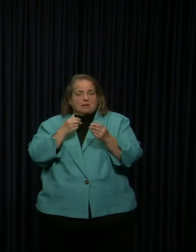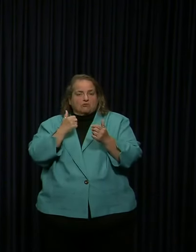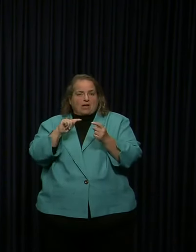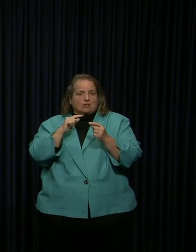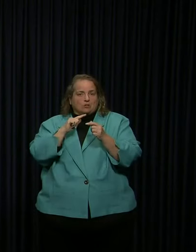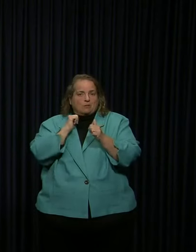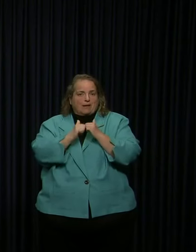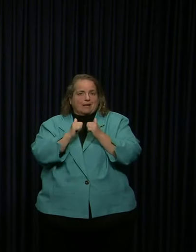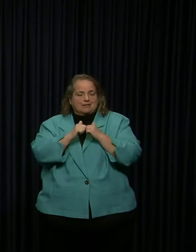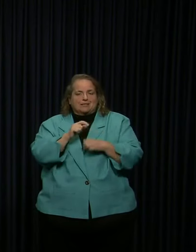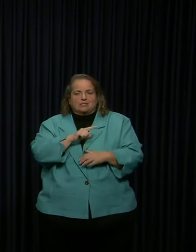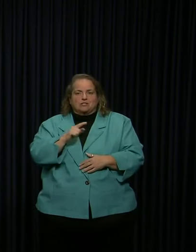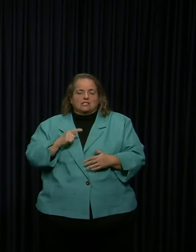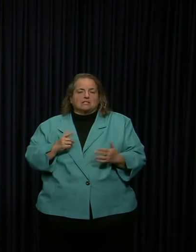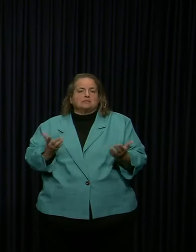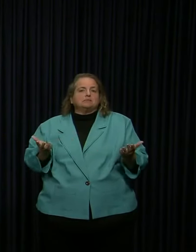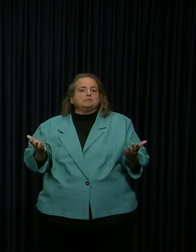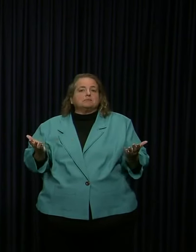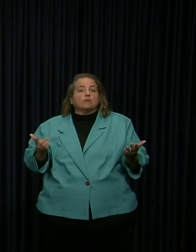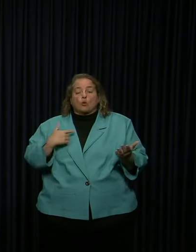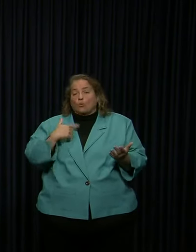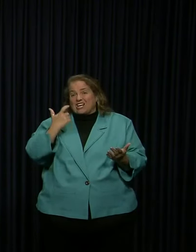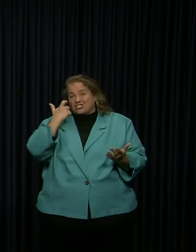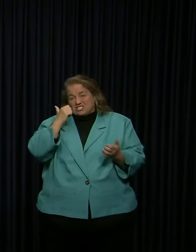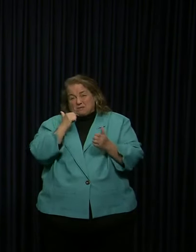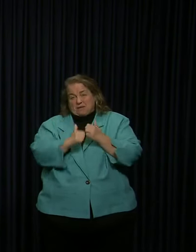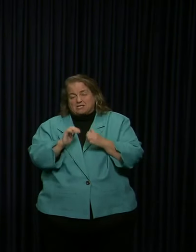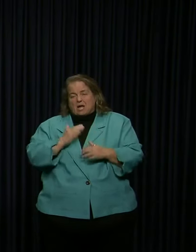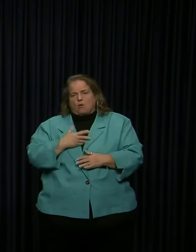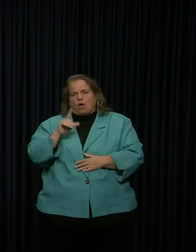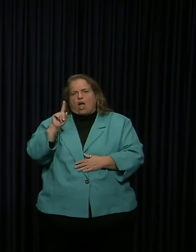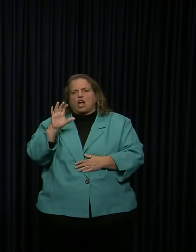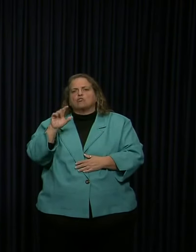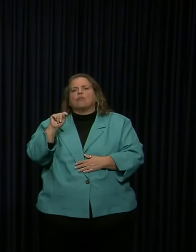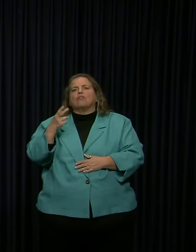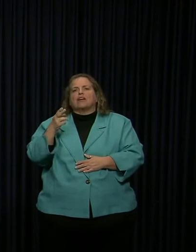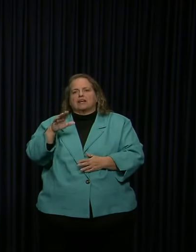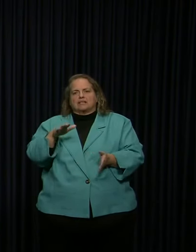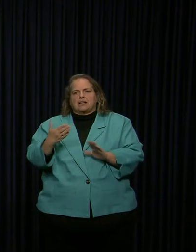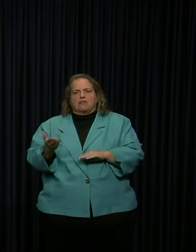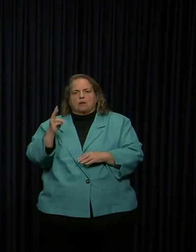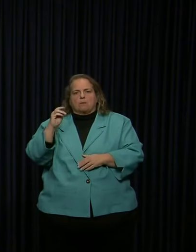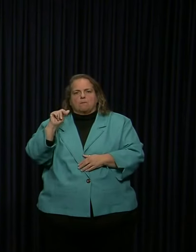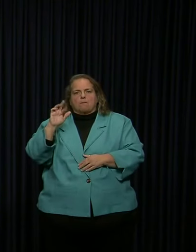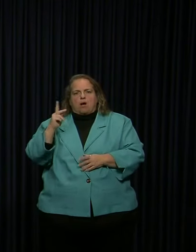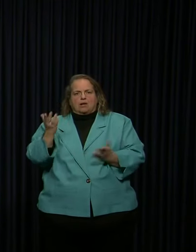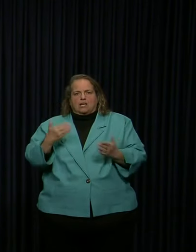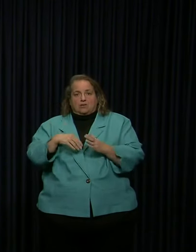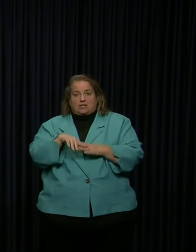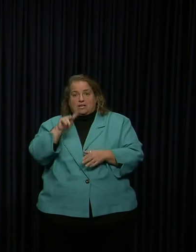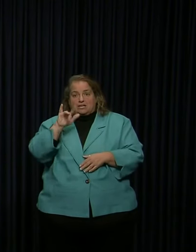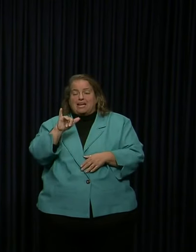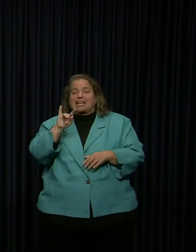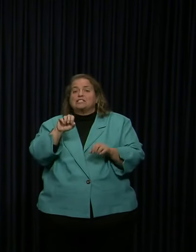THEY'RE GOING TO COME INTO THIS CAPITOL WITH THE FLAG AT HALF MASS BECAUSE OF WHO WE HAVE